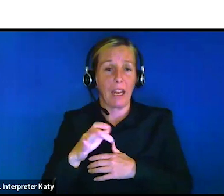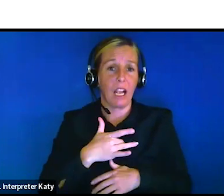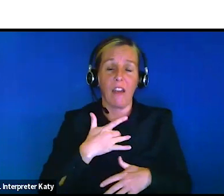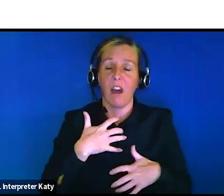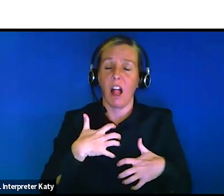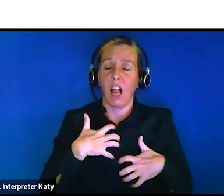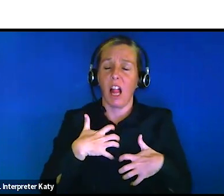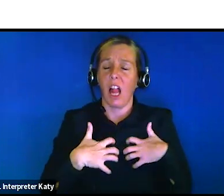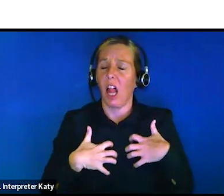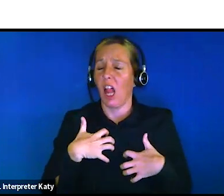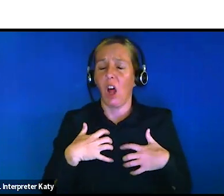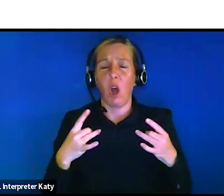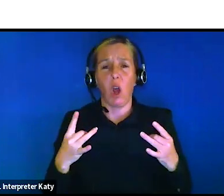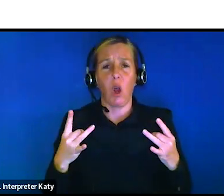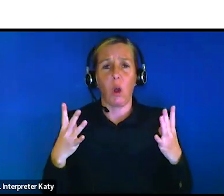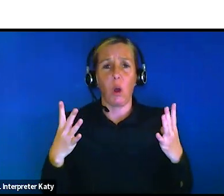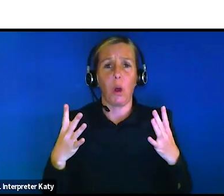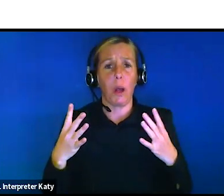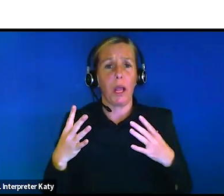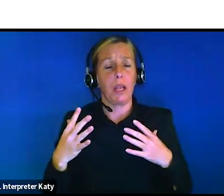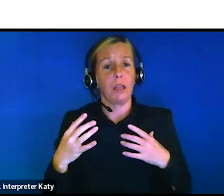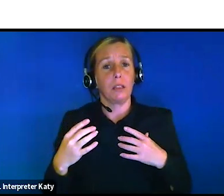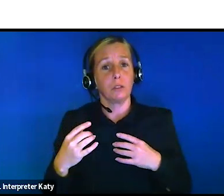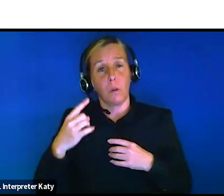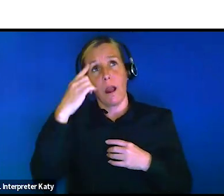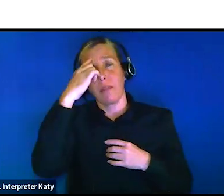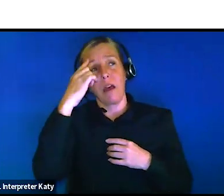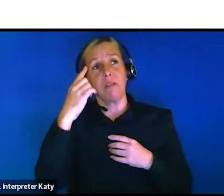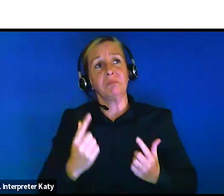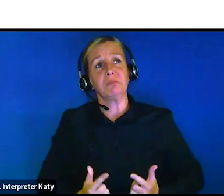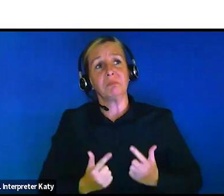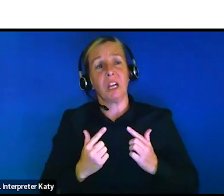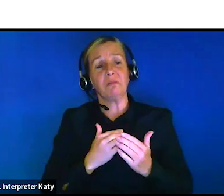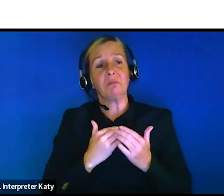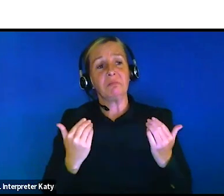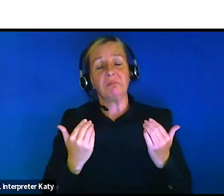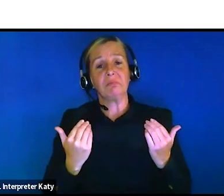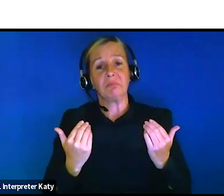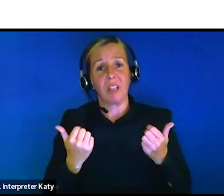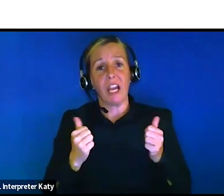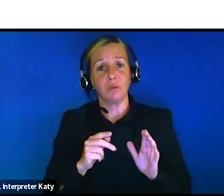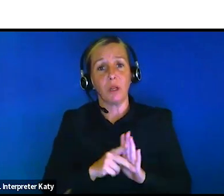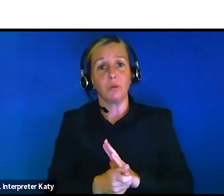things were over. So I attempted suicide. In the hospital,